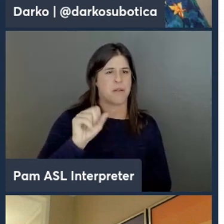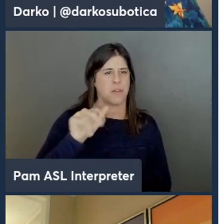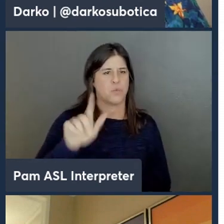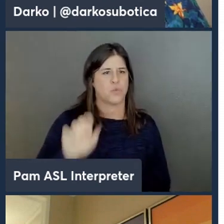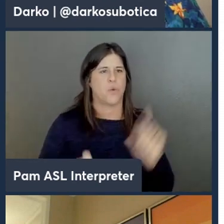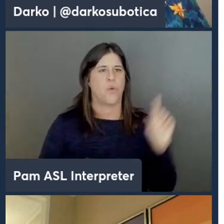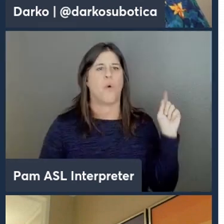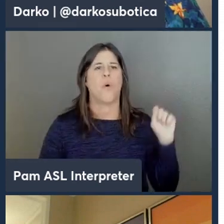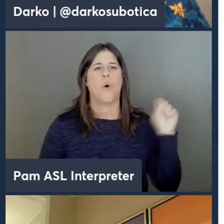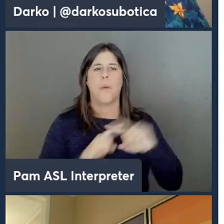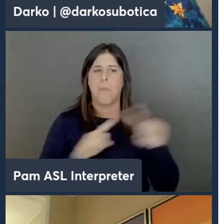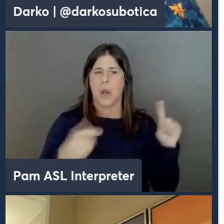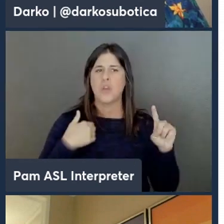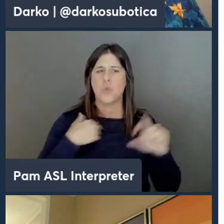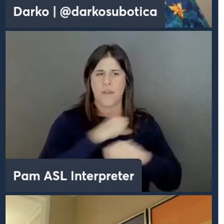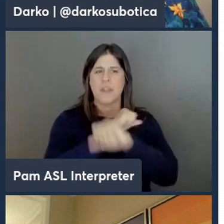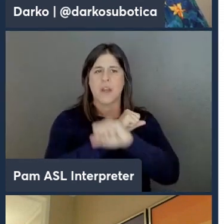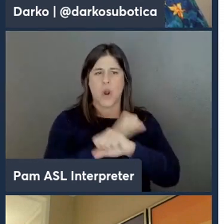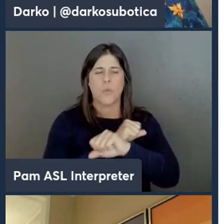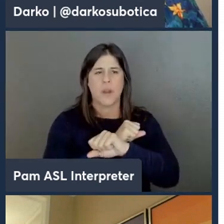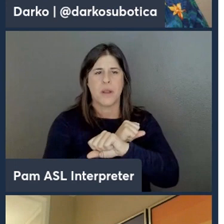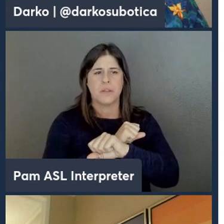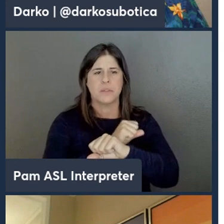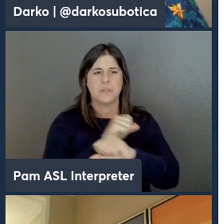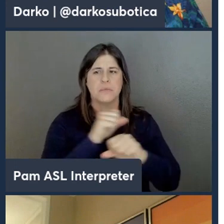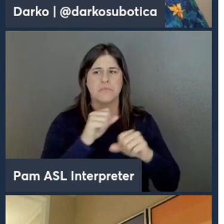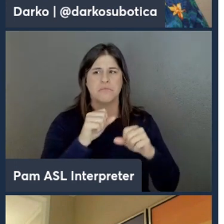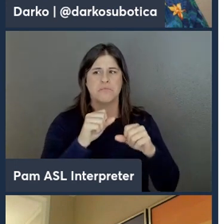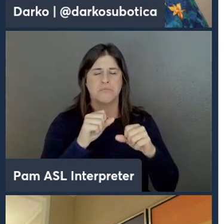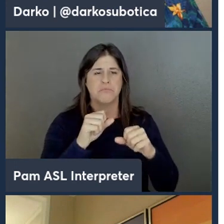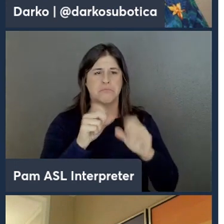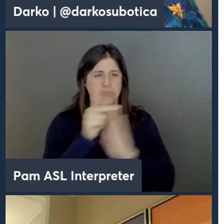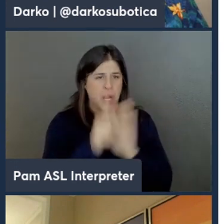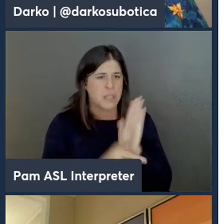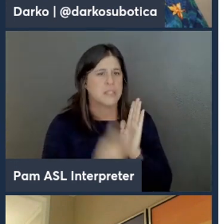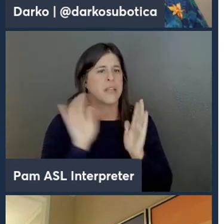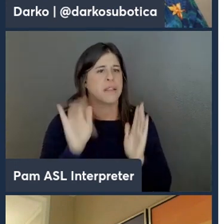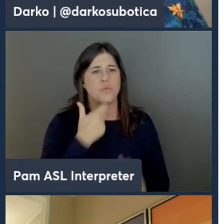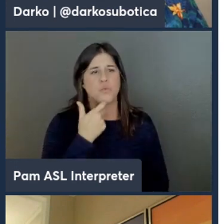you have the Guardrails, basically the Guardrail policy, where you say, all right,